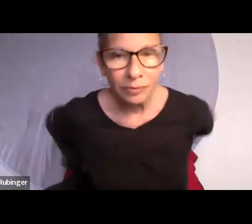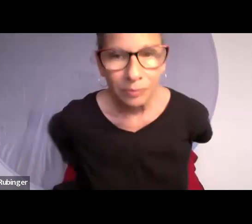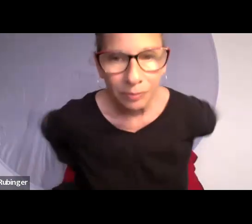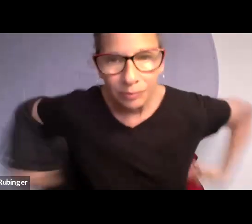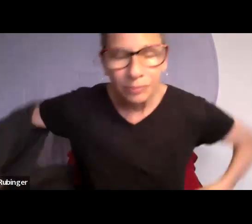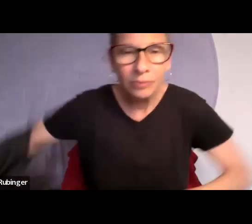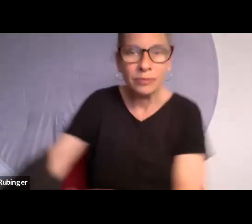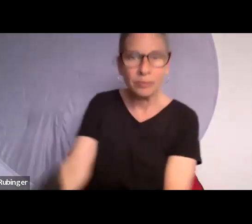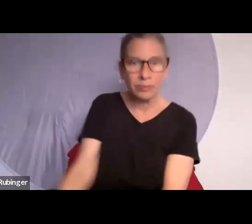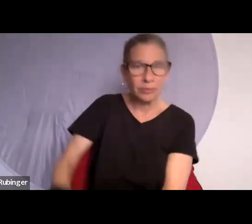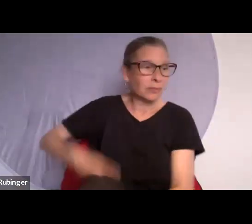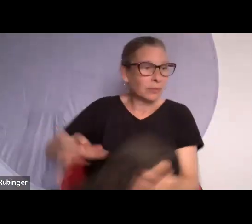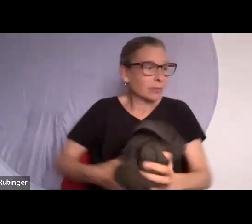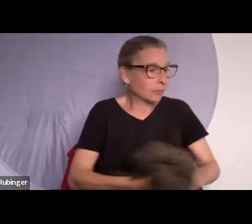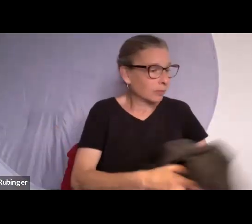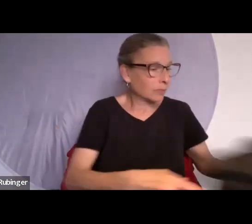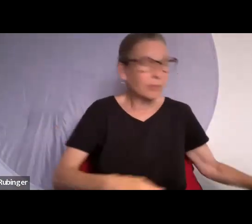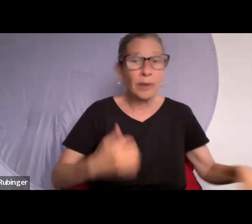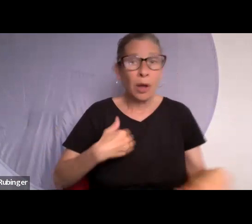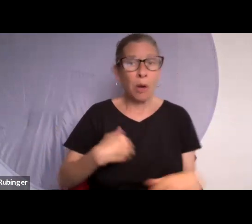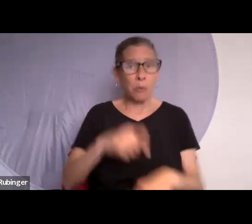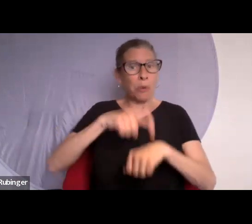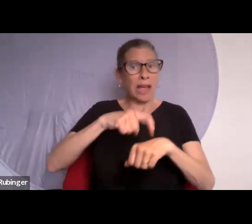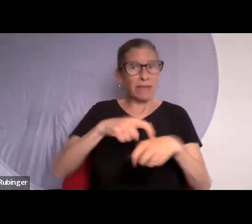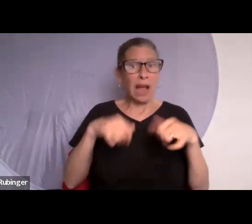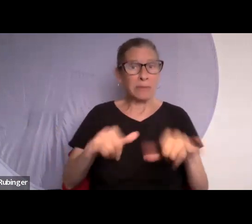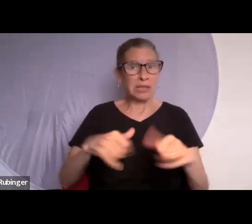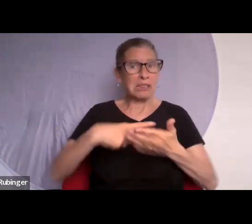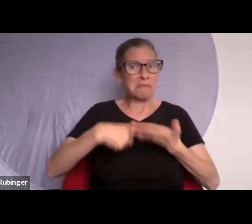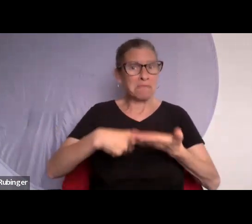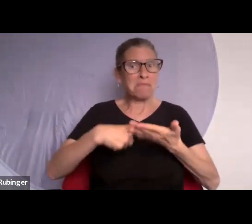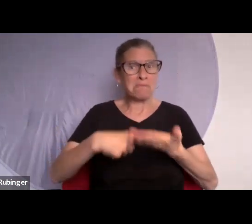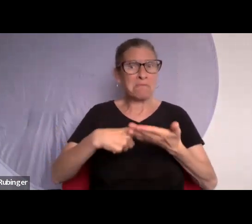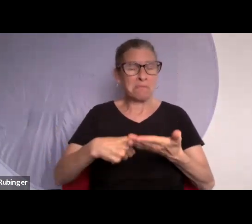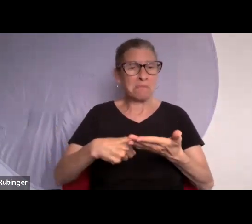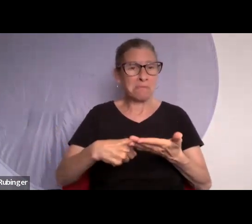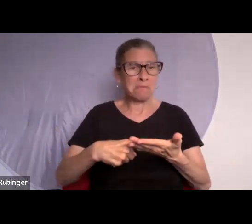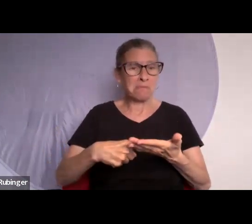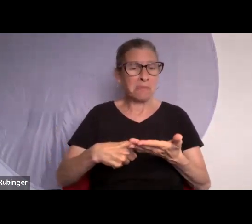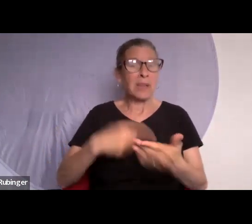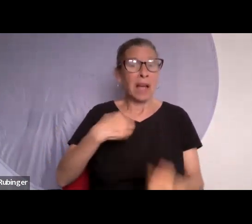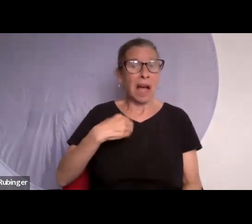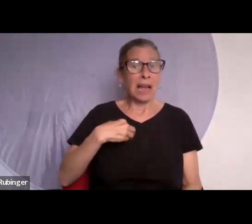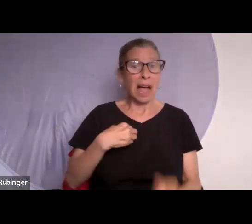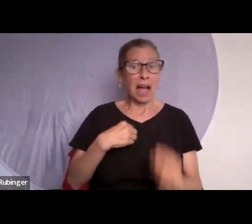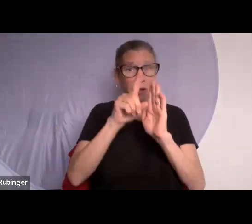I think we still have plenty of time to have the conversation I can I have the questions in front of me that I want to talk